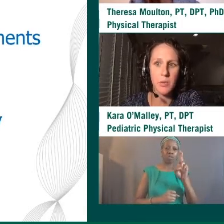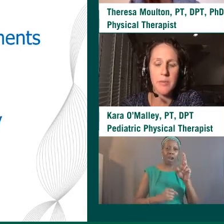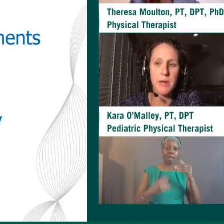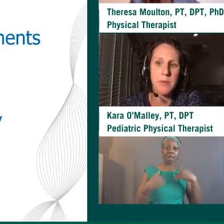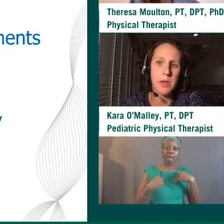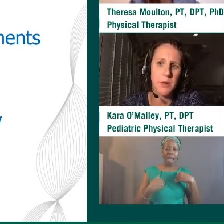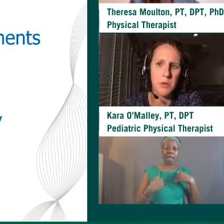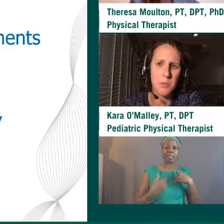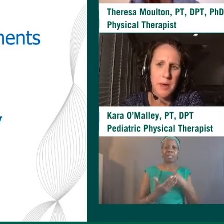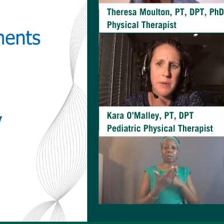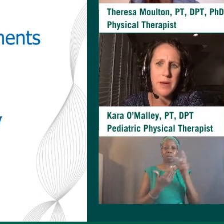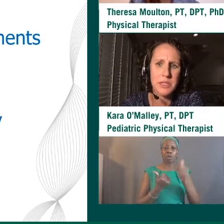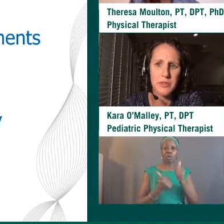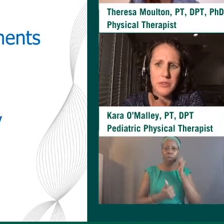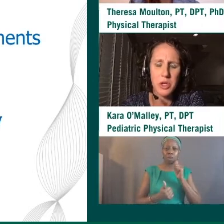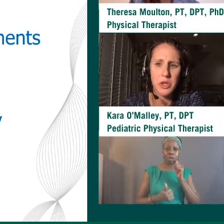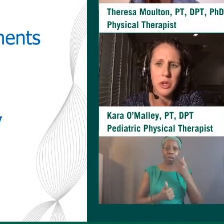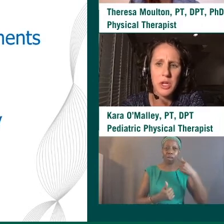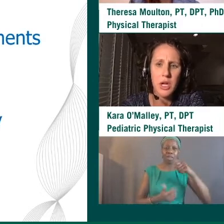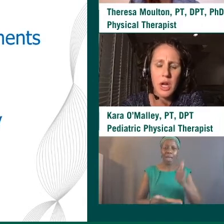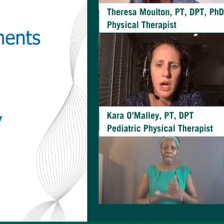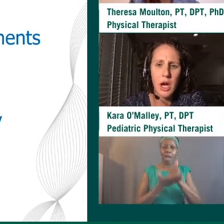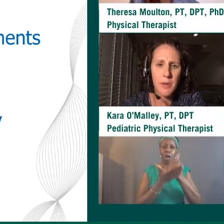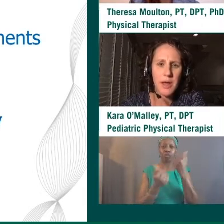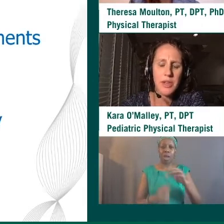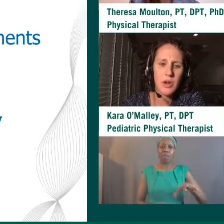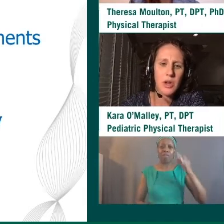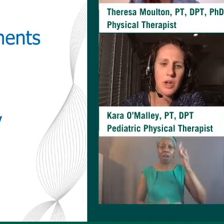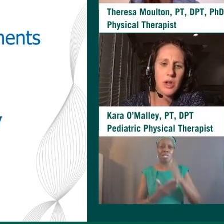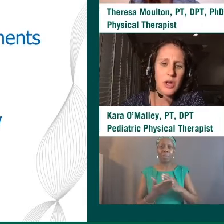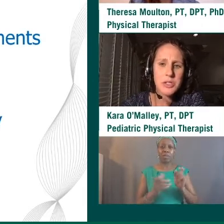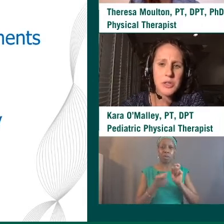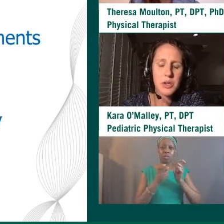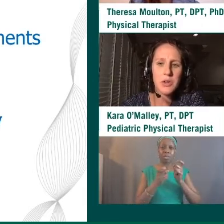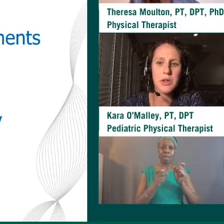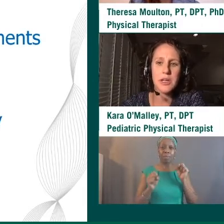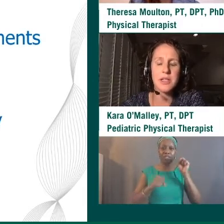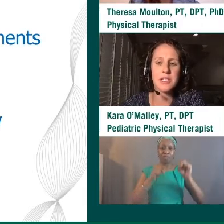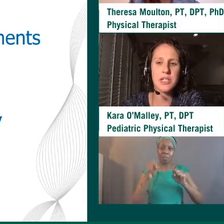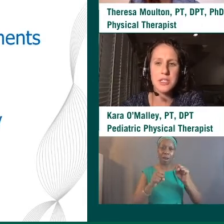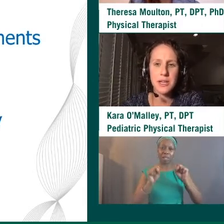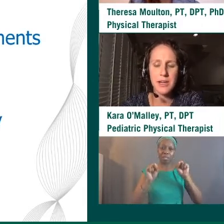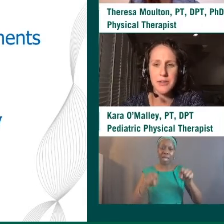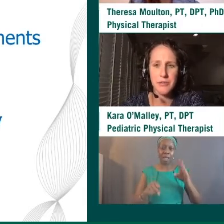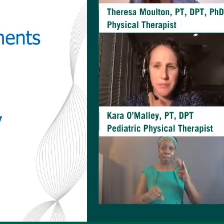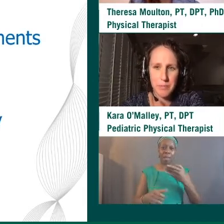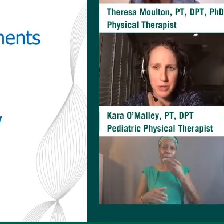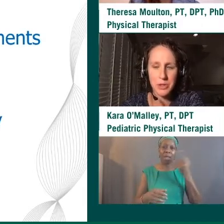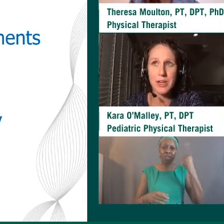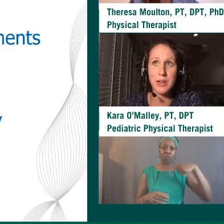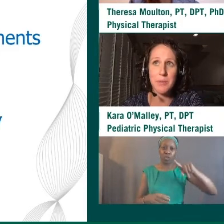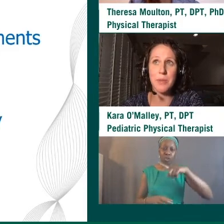and what might be best for you. And then also in addition to kind of building up